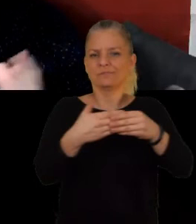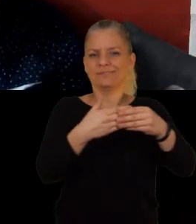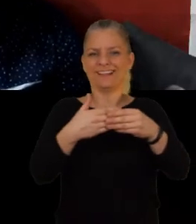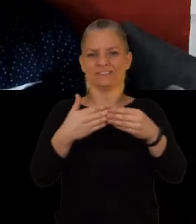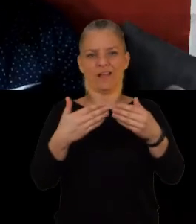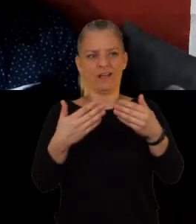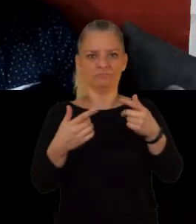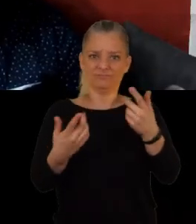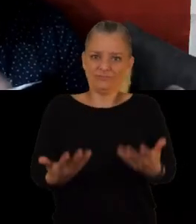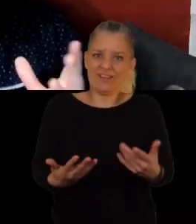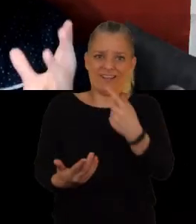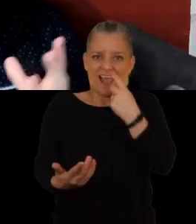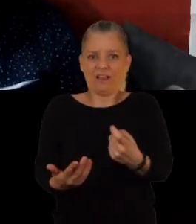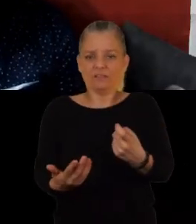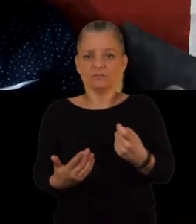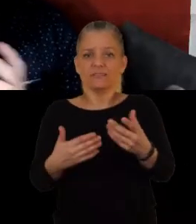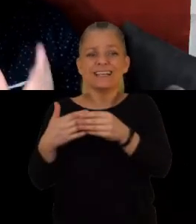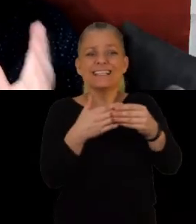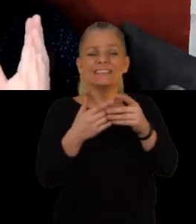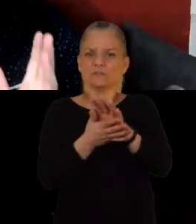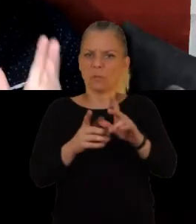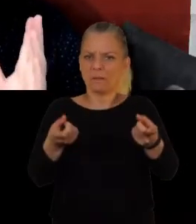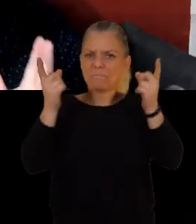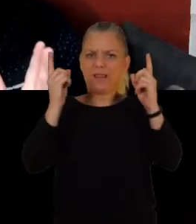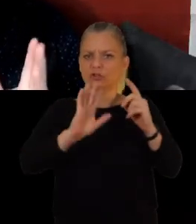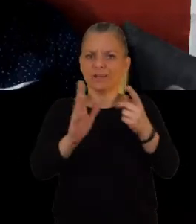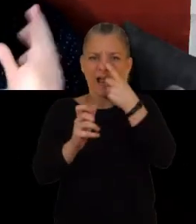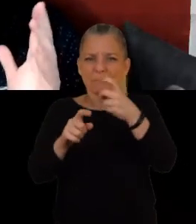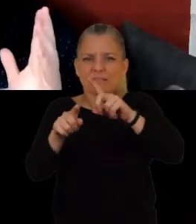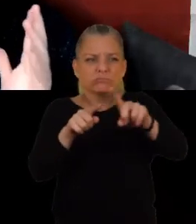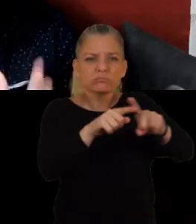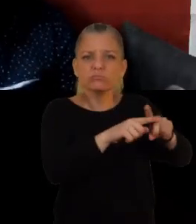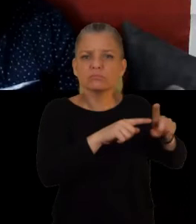is a peer leader today if they want to be leader doesn't mean manager it can mean lots of different